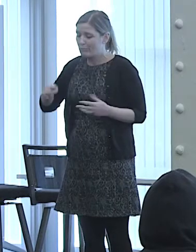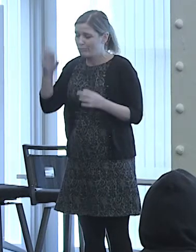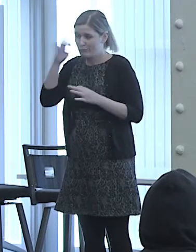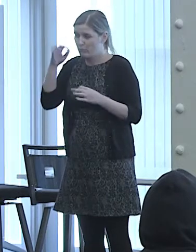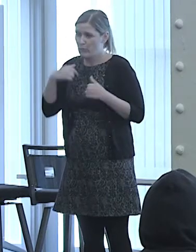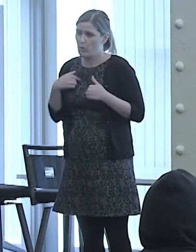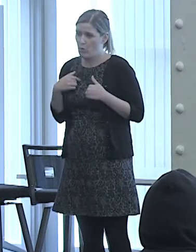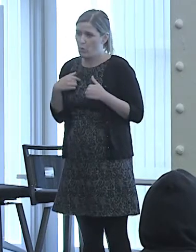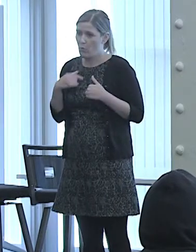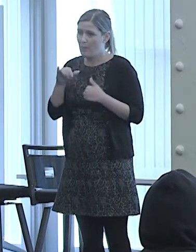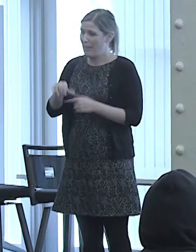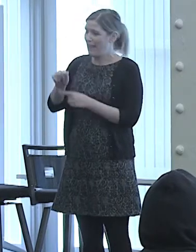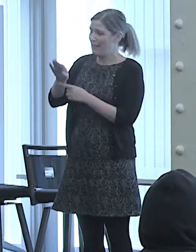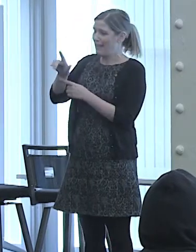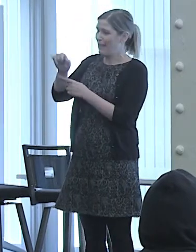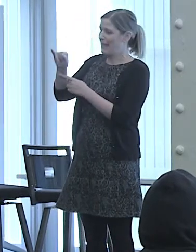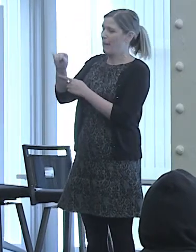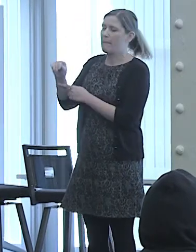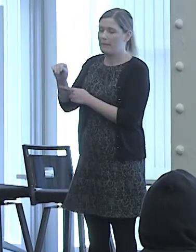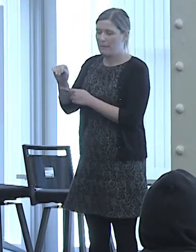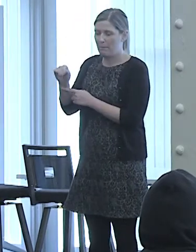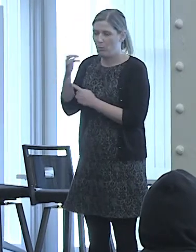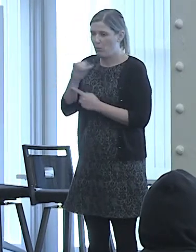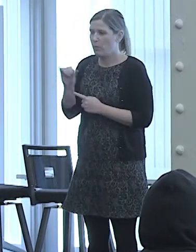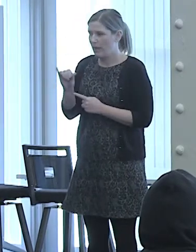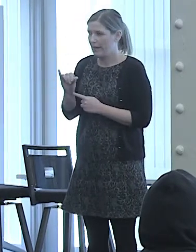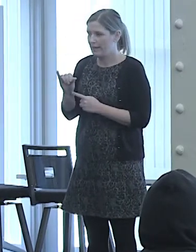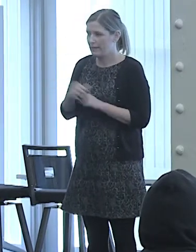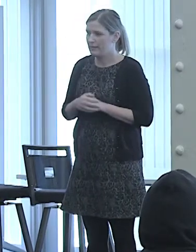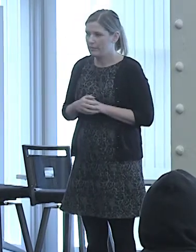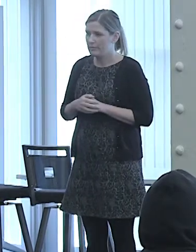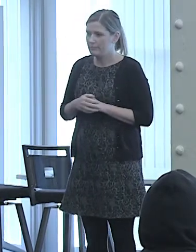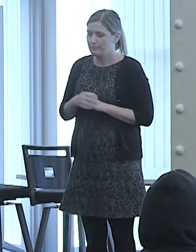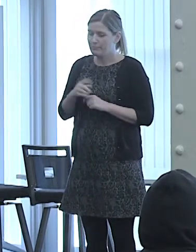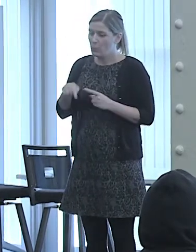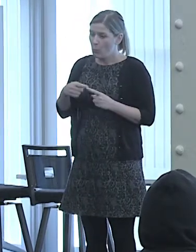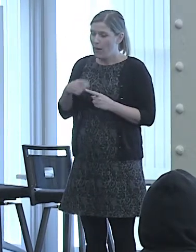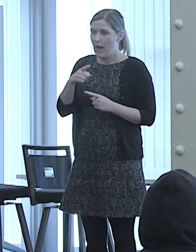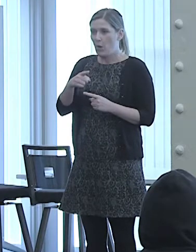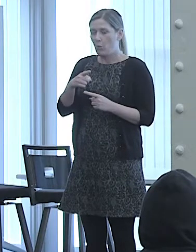This is what able-ism looks like, when it is contextualized, compounded